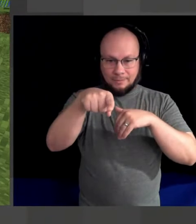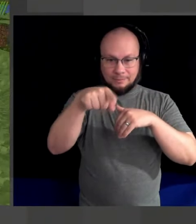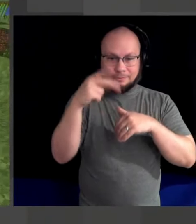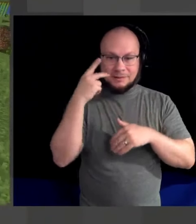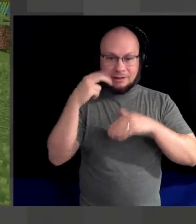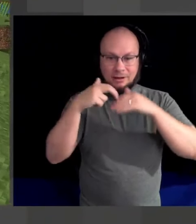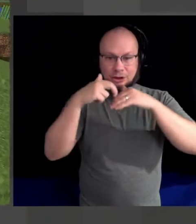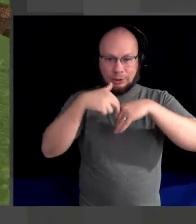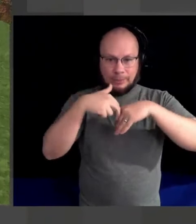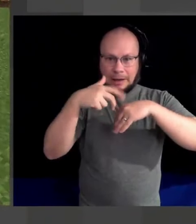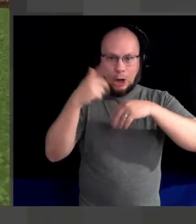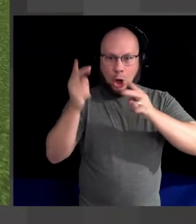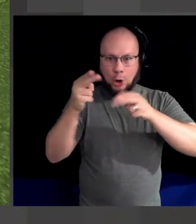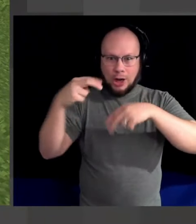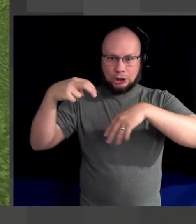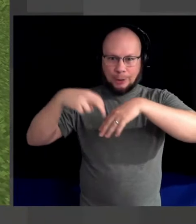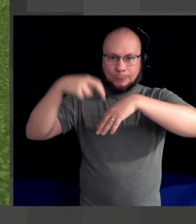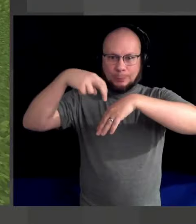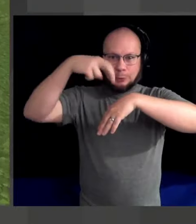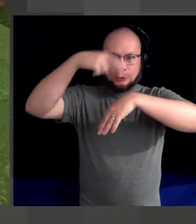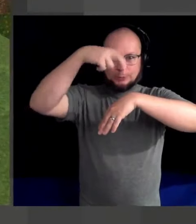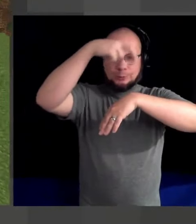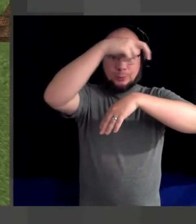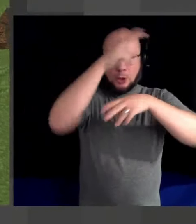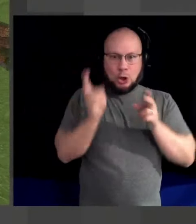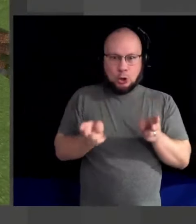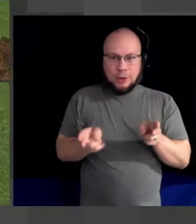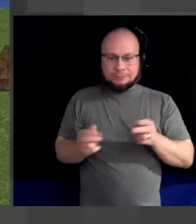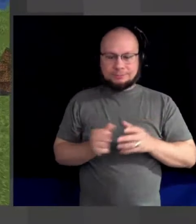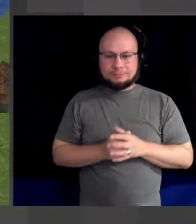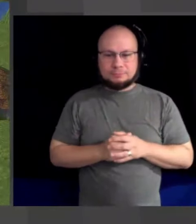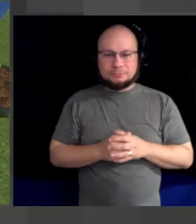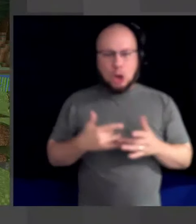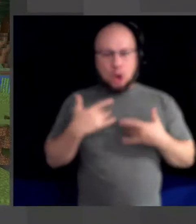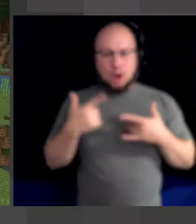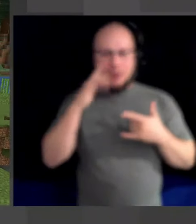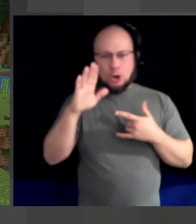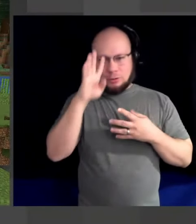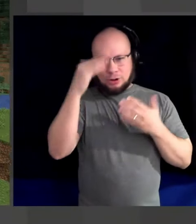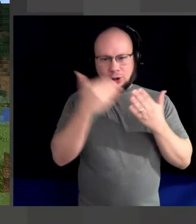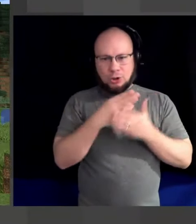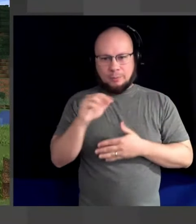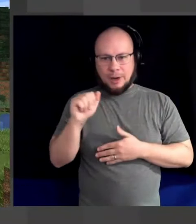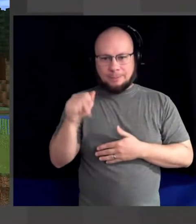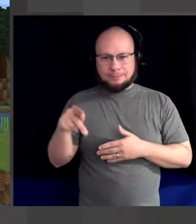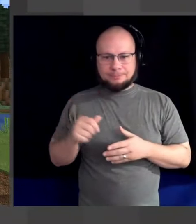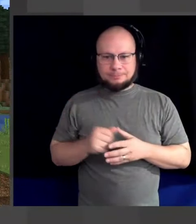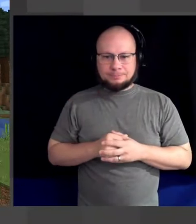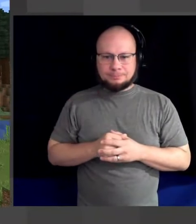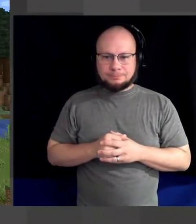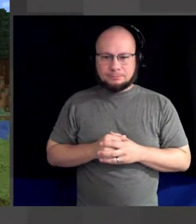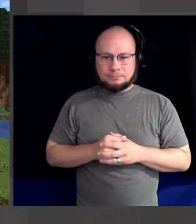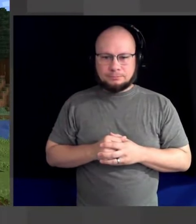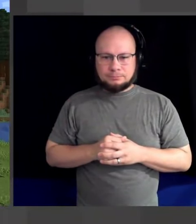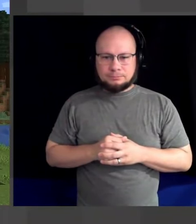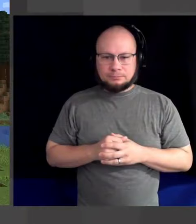PLATFORMING OVER AND OVER AGAIN WHICH I HOPE IS REALLY EXCITING FOR CONTENT CREATORS MAKING MAPS.